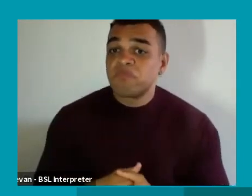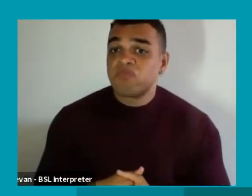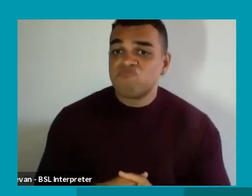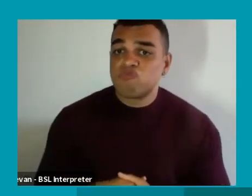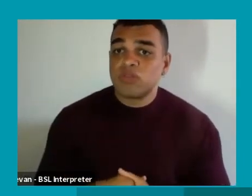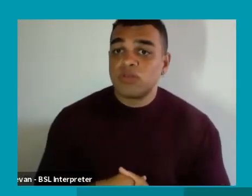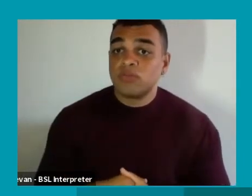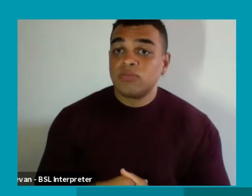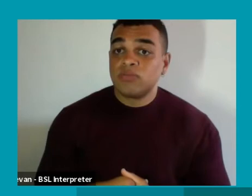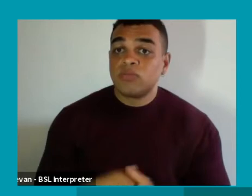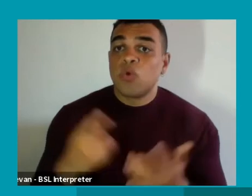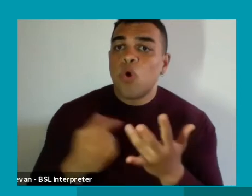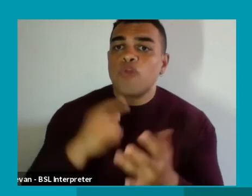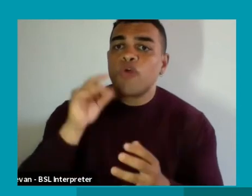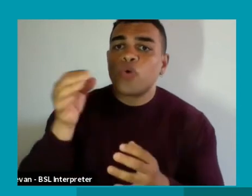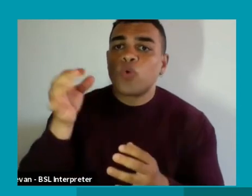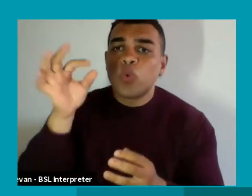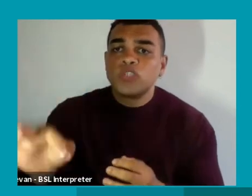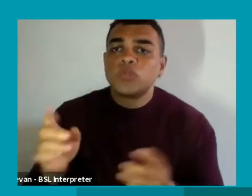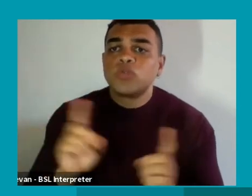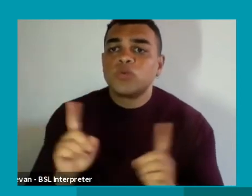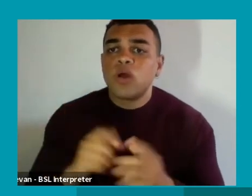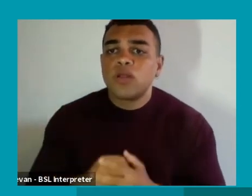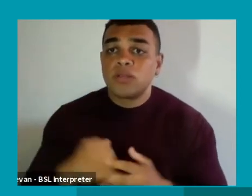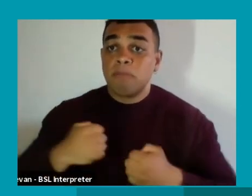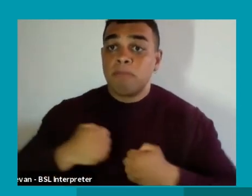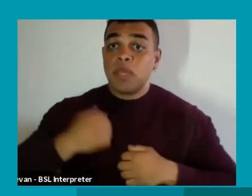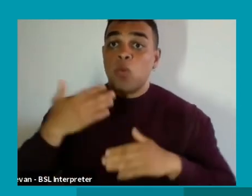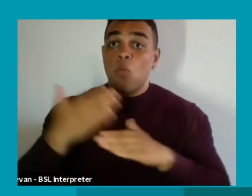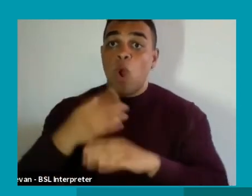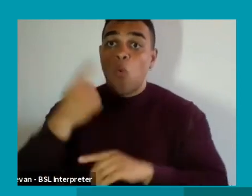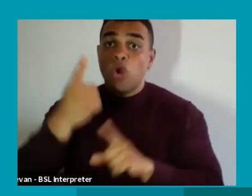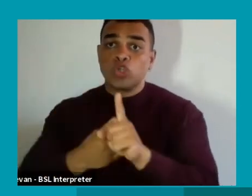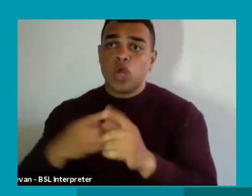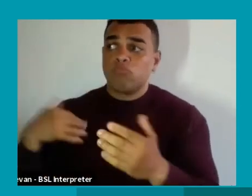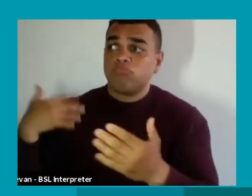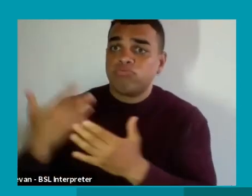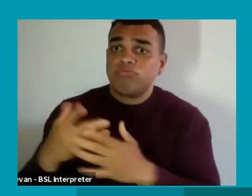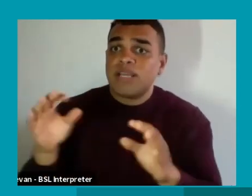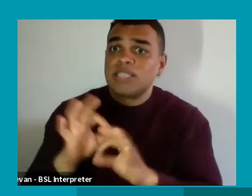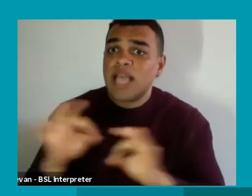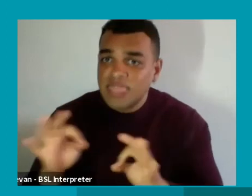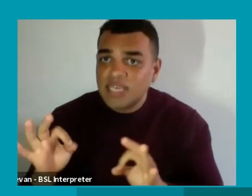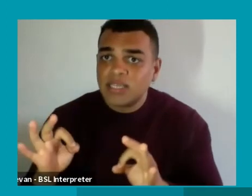as much as I'd like to be in and interested in working as a volunteer as anything is better than nothing, I can no longer afford to work for